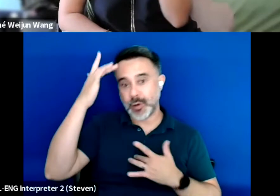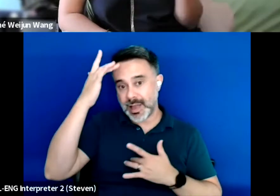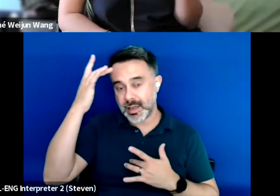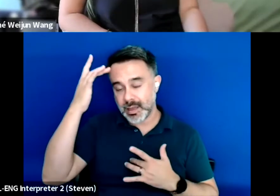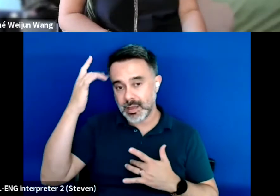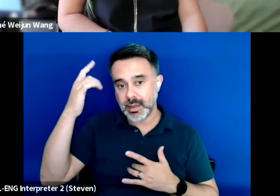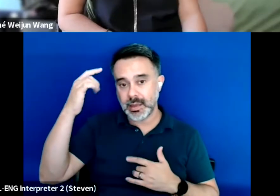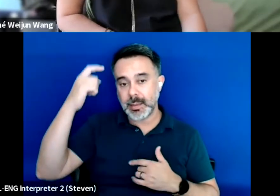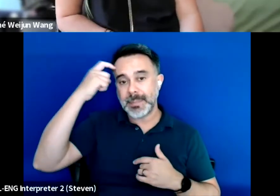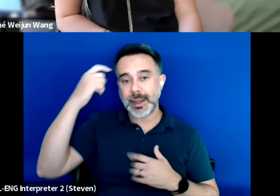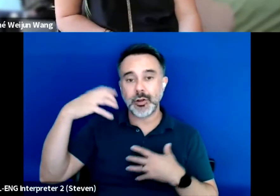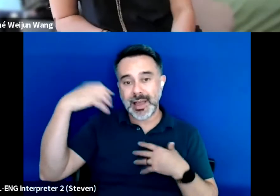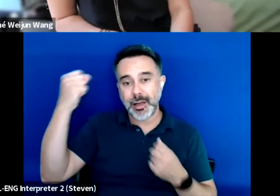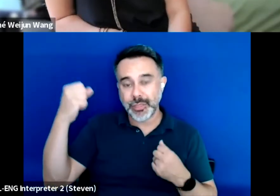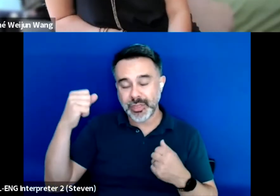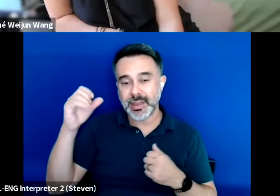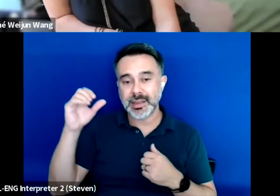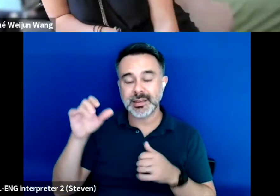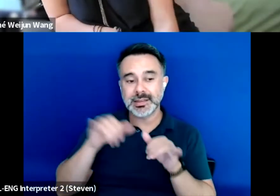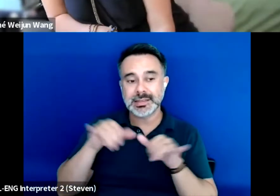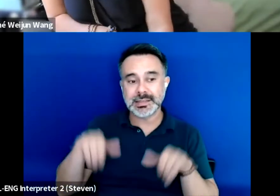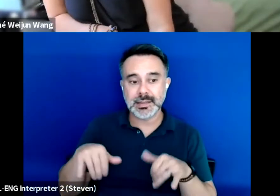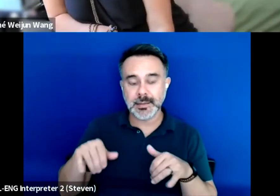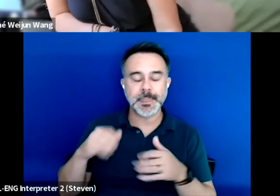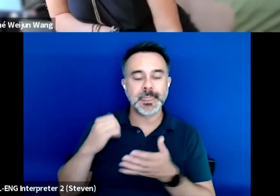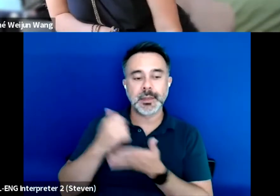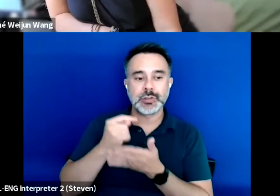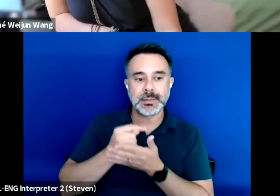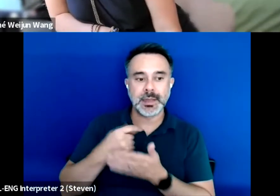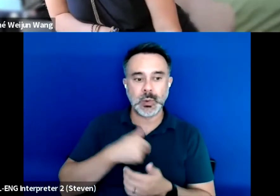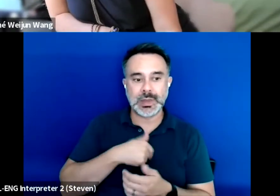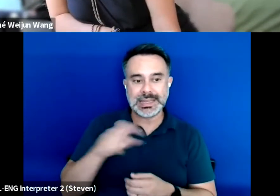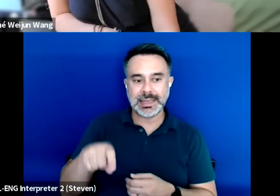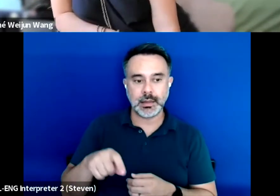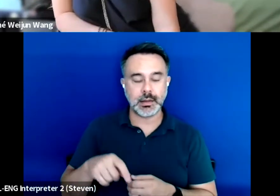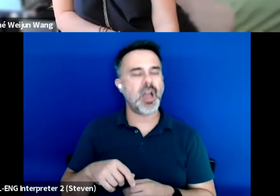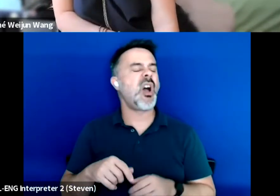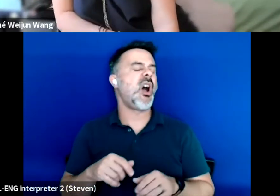It felt very humane and emotional and -- very -- I -- I --